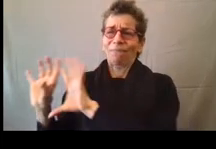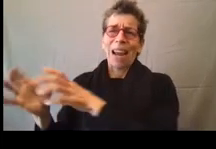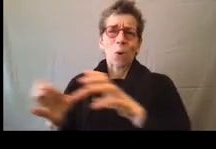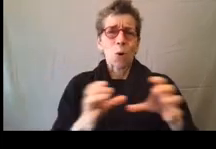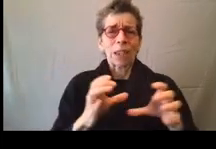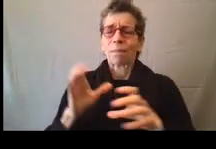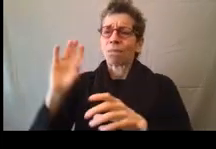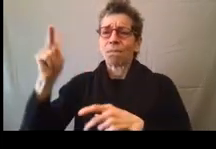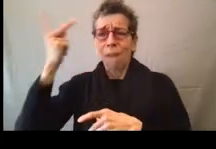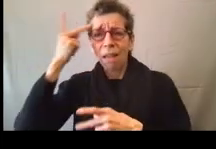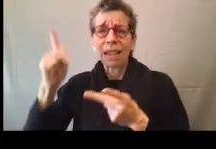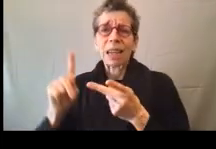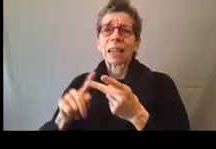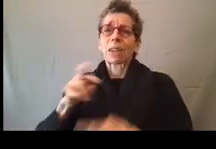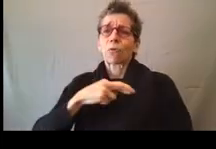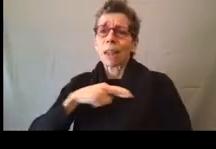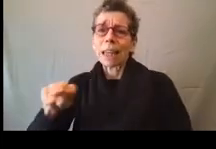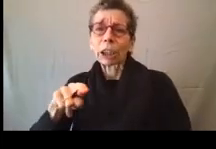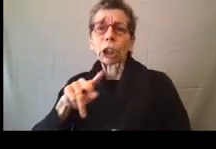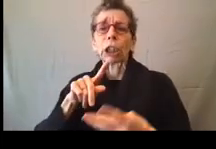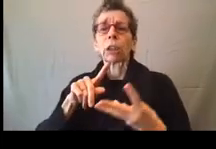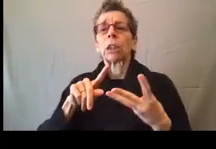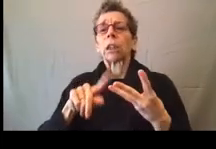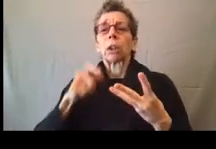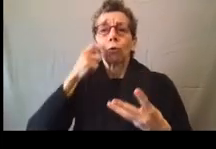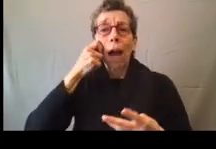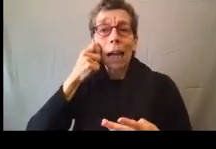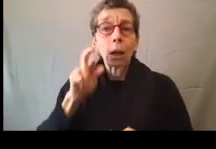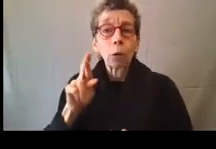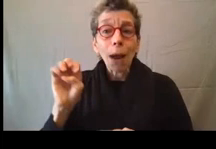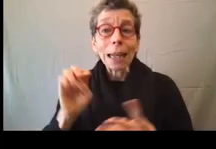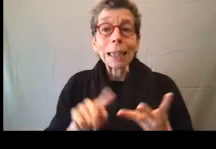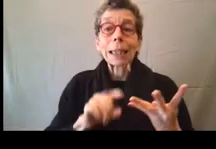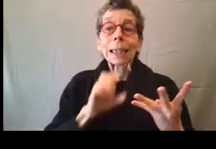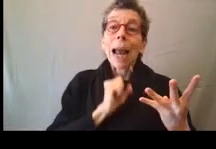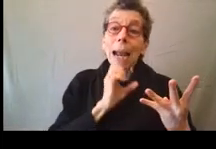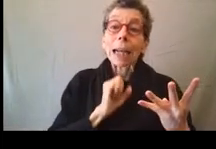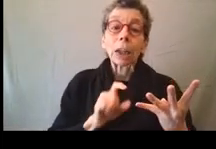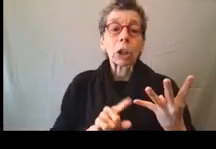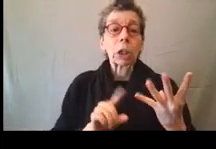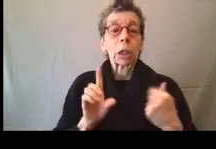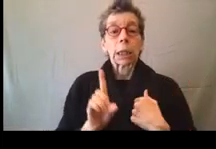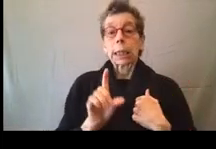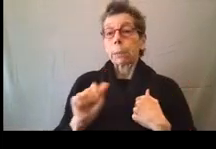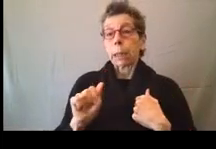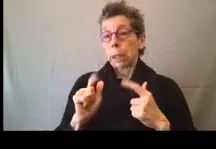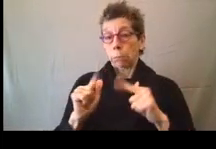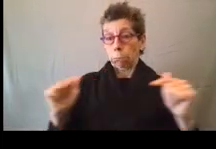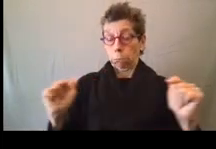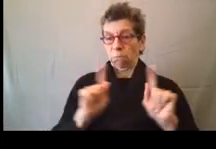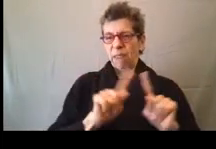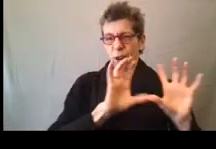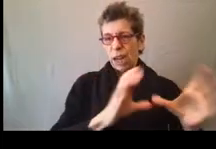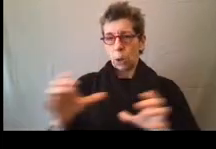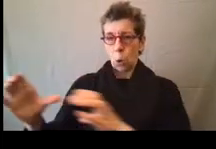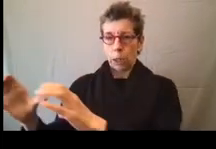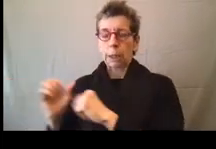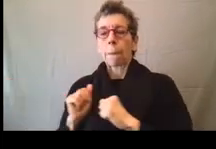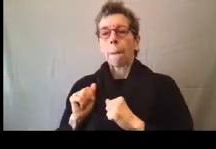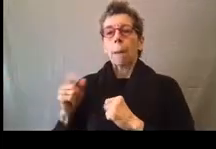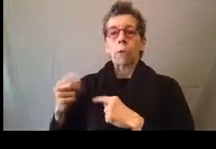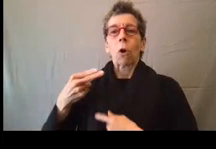earlier, politics, religion, race, age, and disability. And there is a tool that they